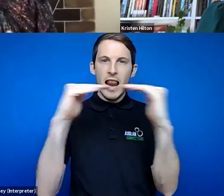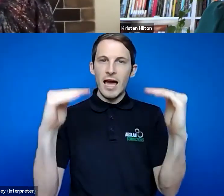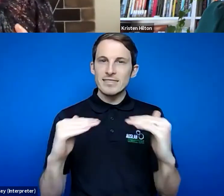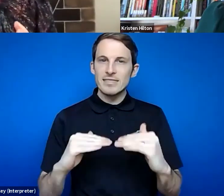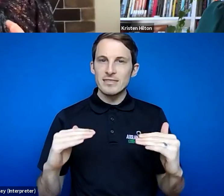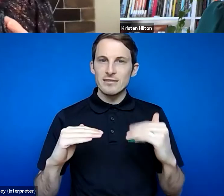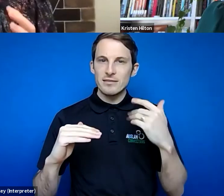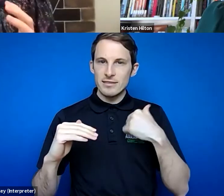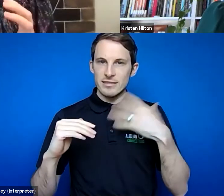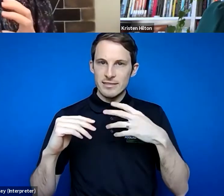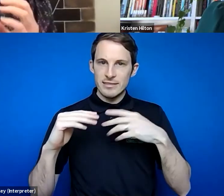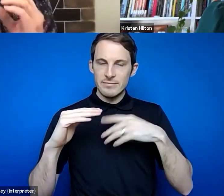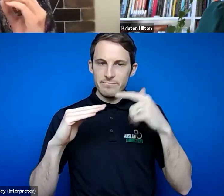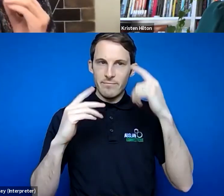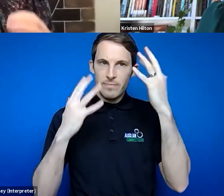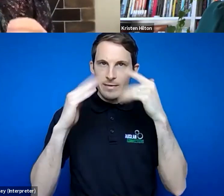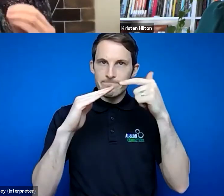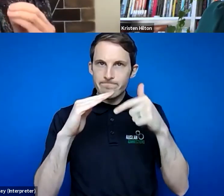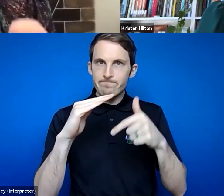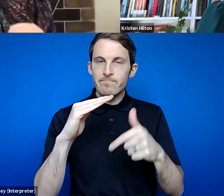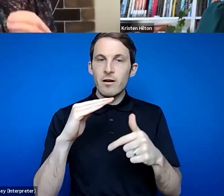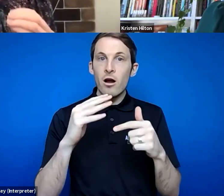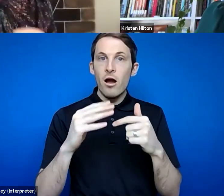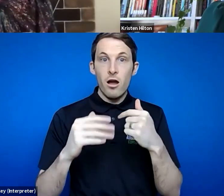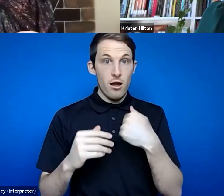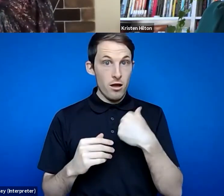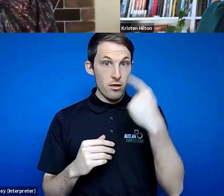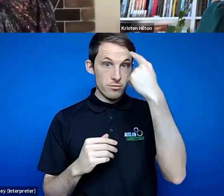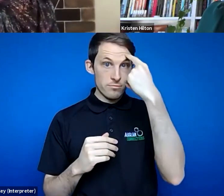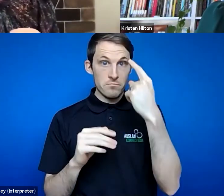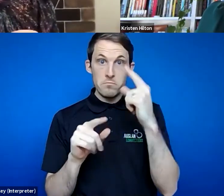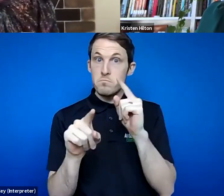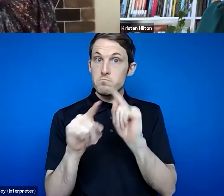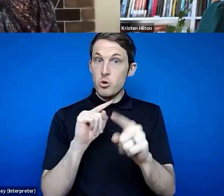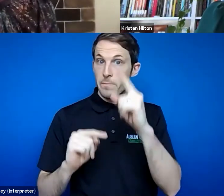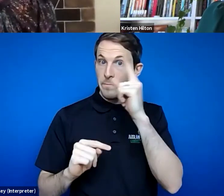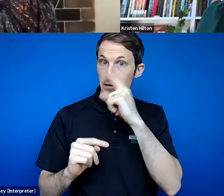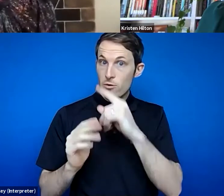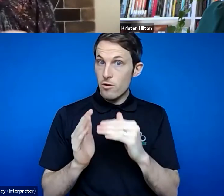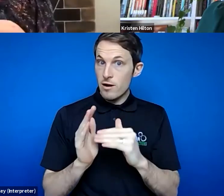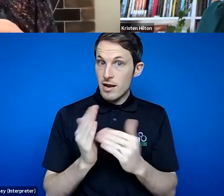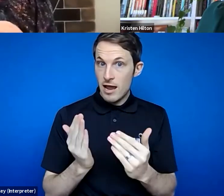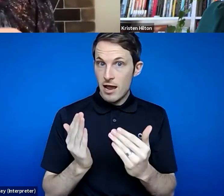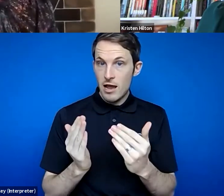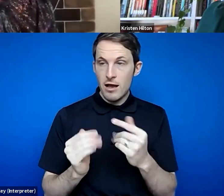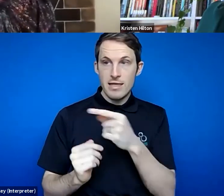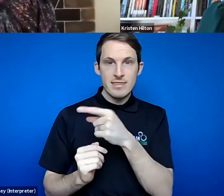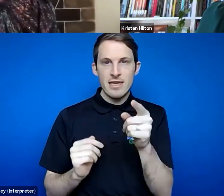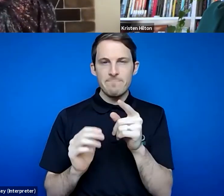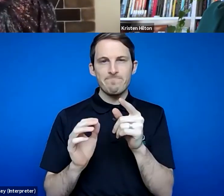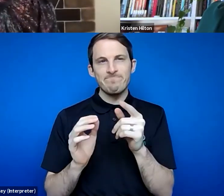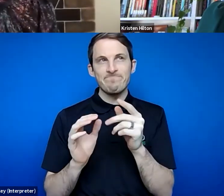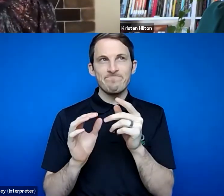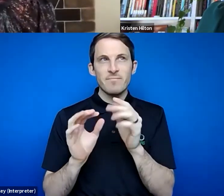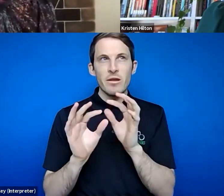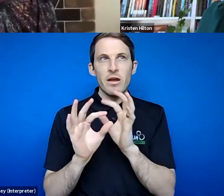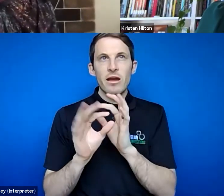think our way through. I think most people now would not articulate the view that, you